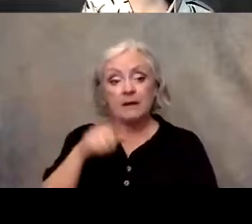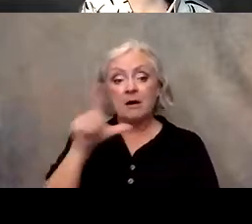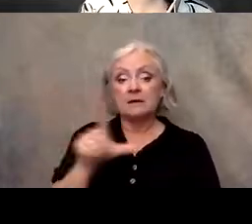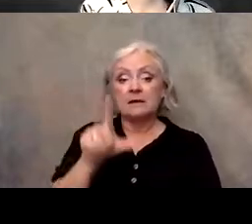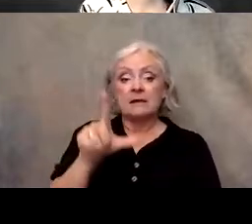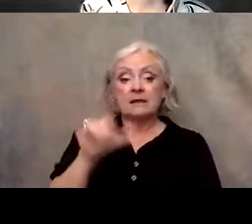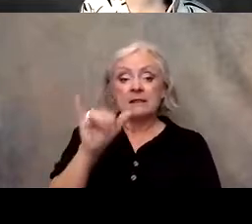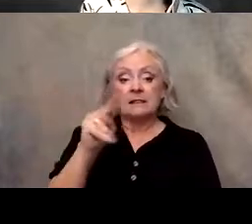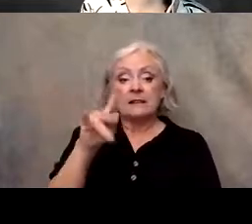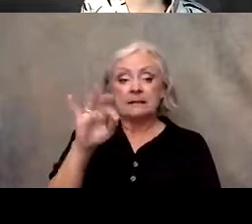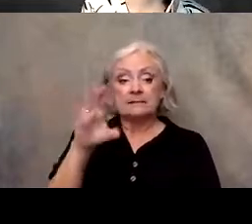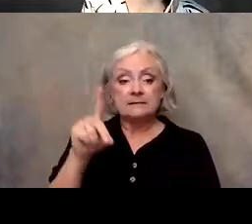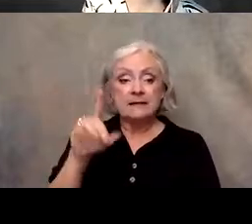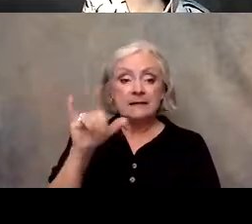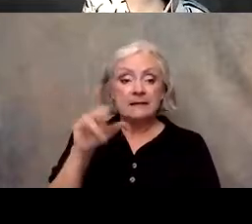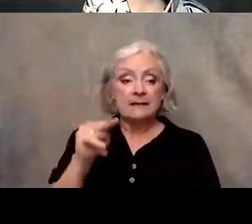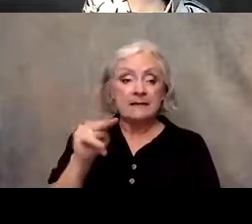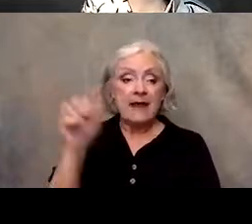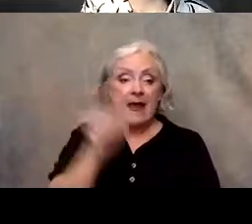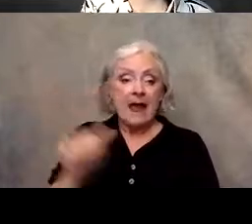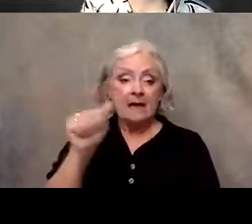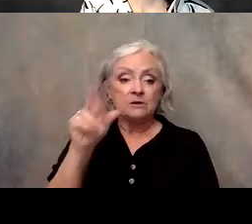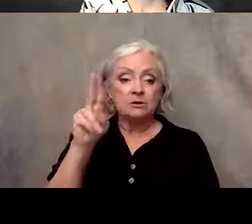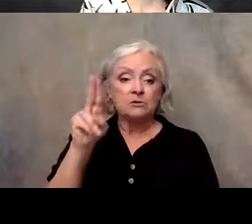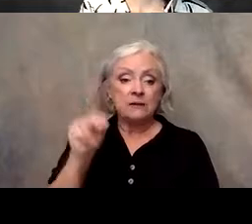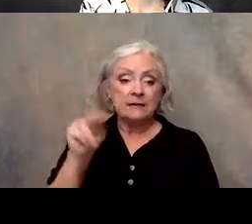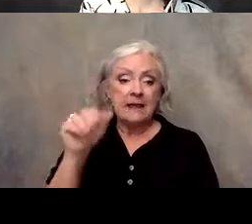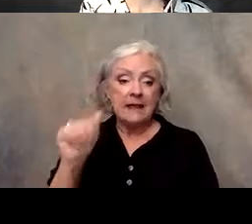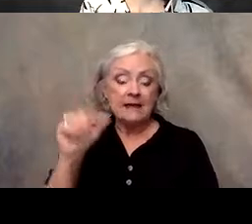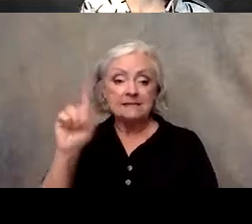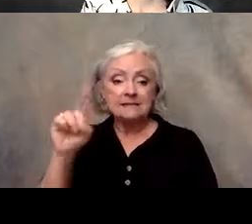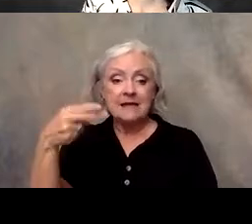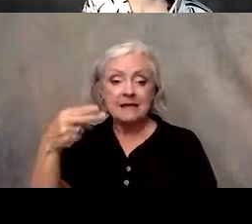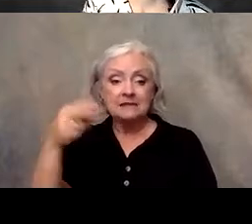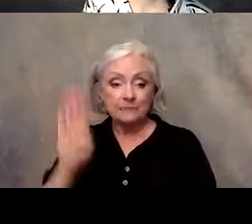unadhb, and you can also reach me via email,